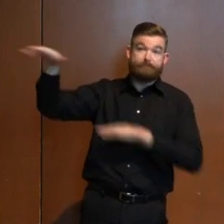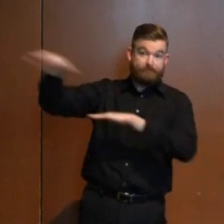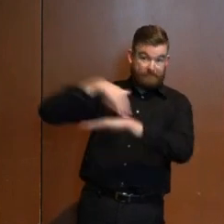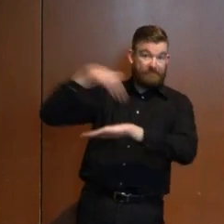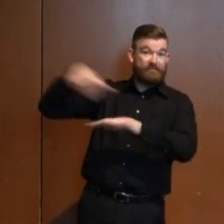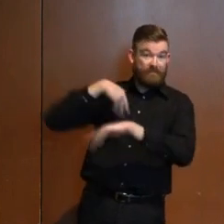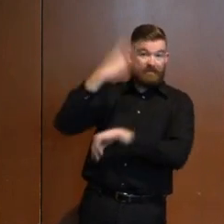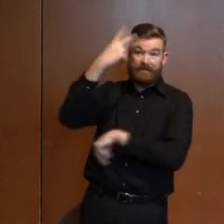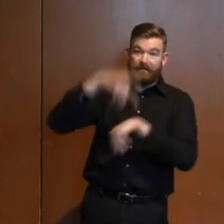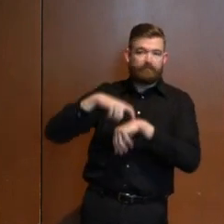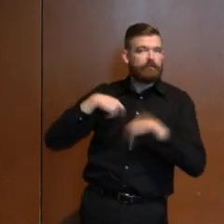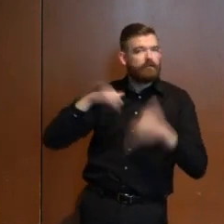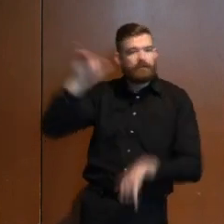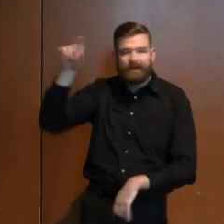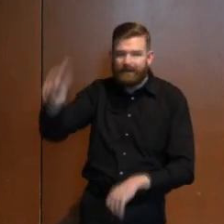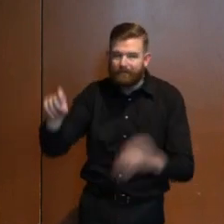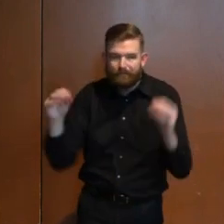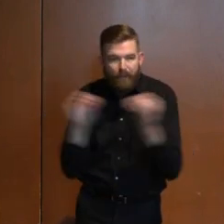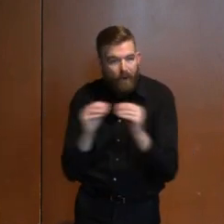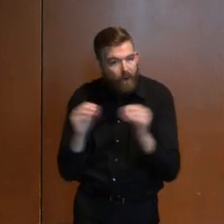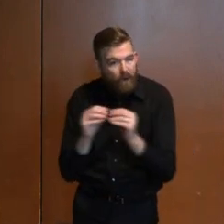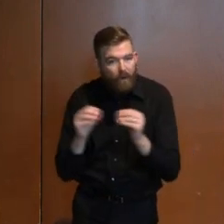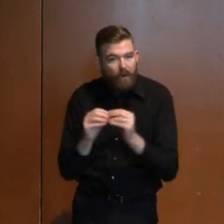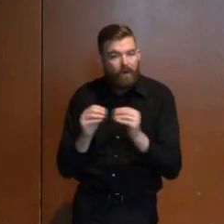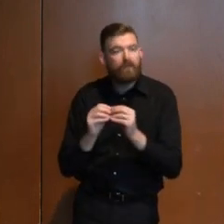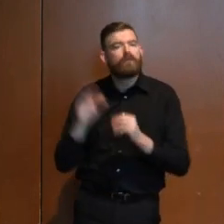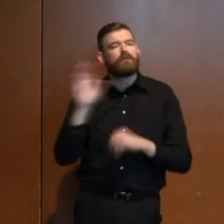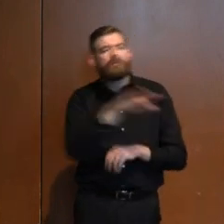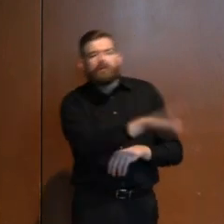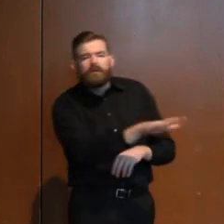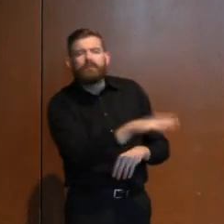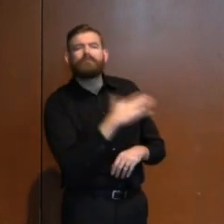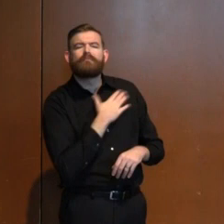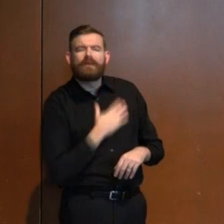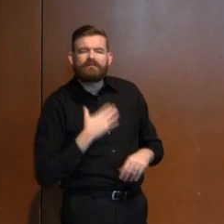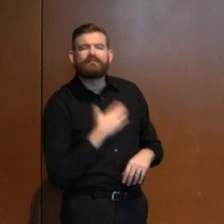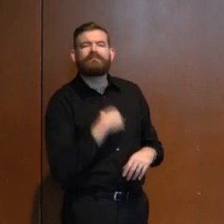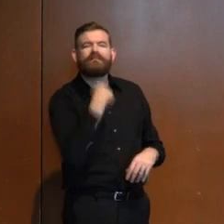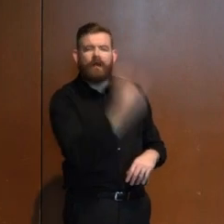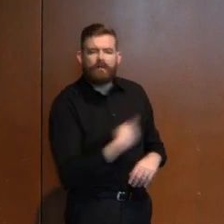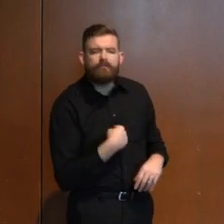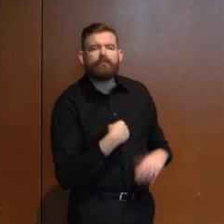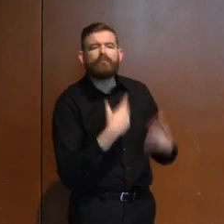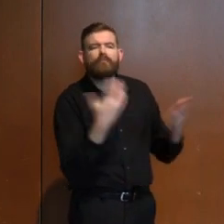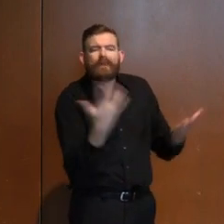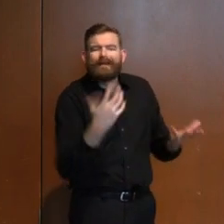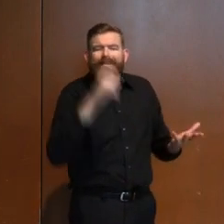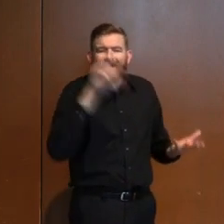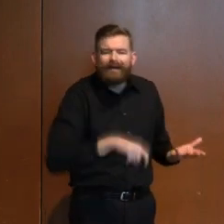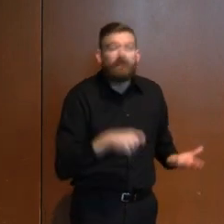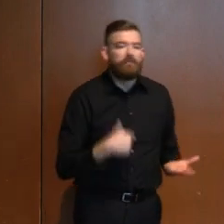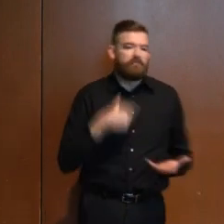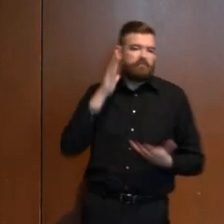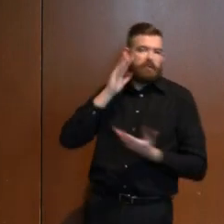UNDERSTANDS THAT WE'VE GOTTEN TWO INSTALLMENTS WE NEED A LOT MORE. WE ASK THAT WE REUP, RECLARIFY